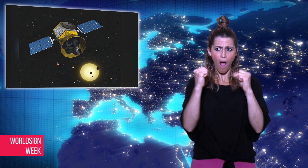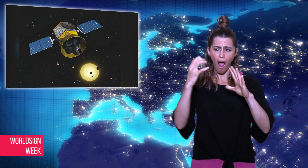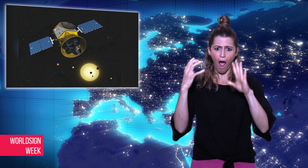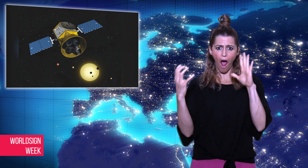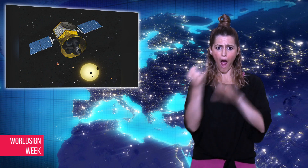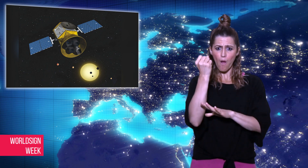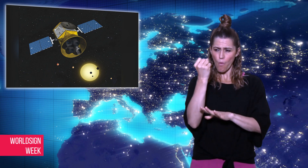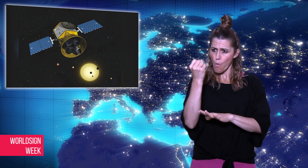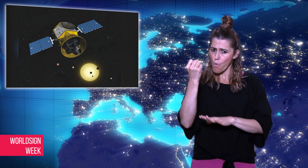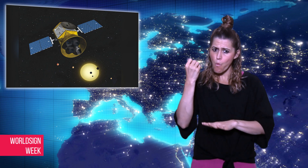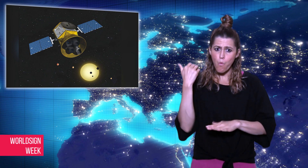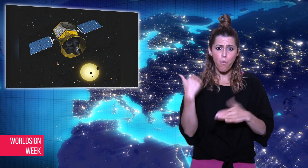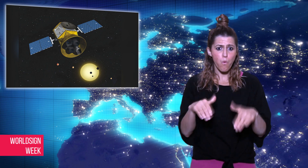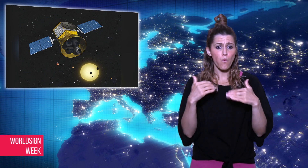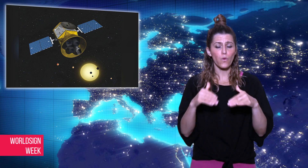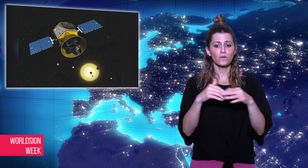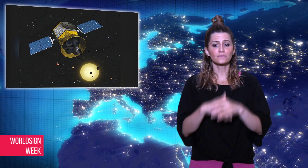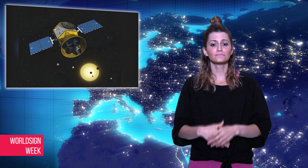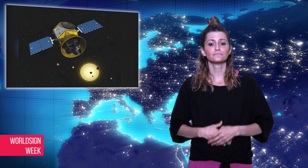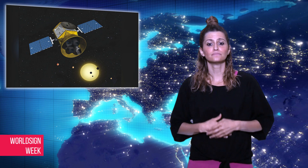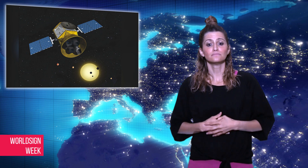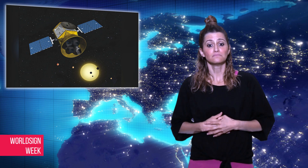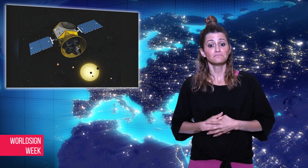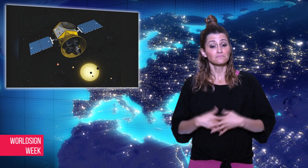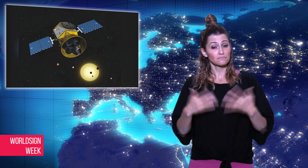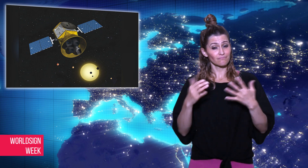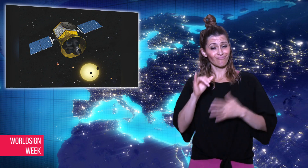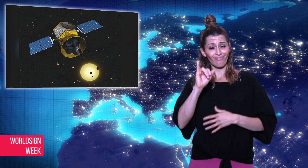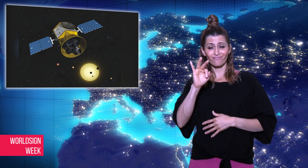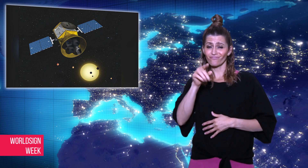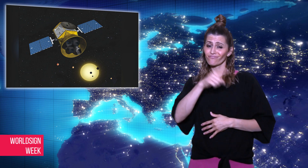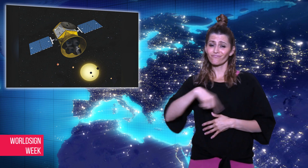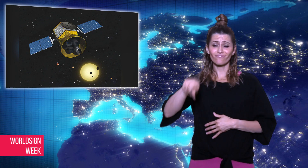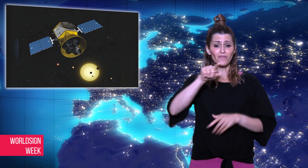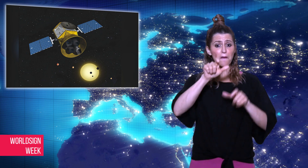discovery it will be!